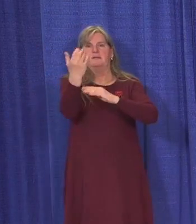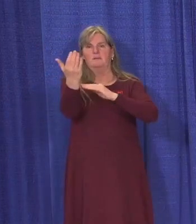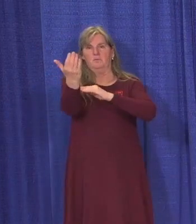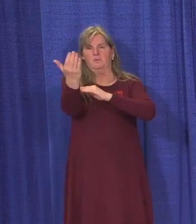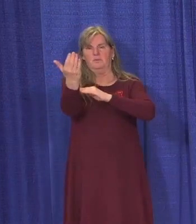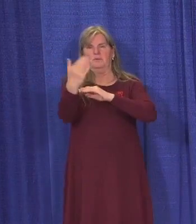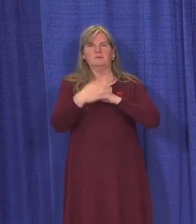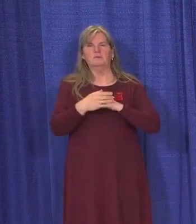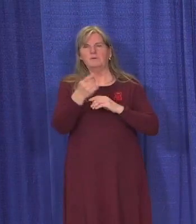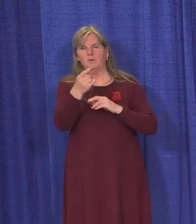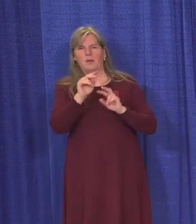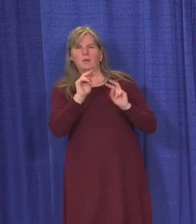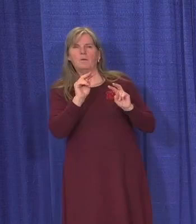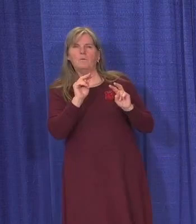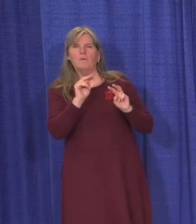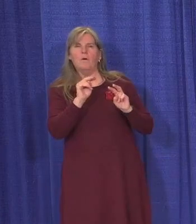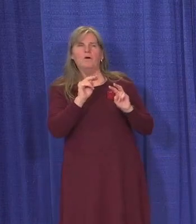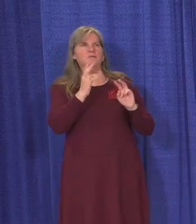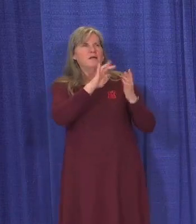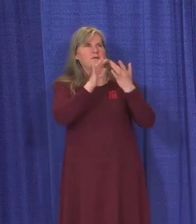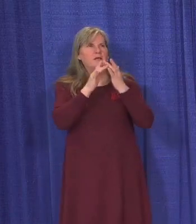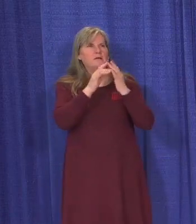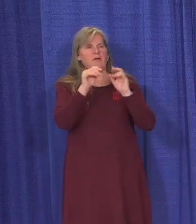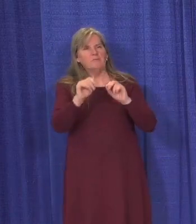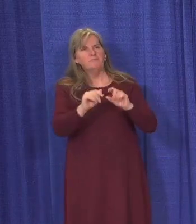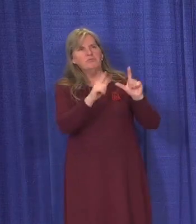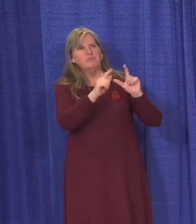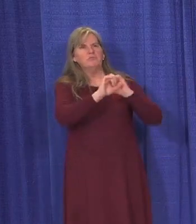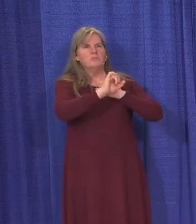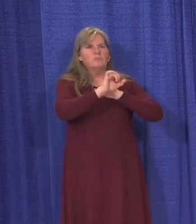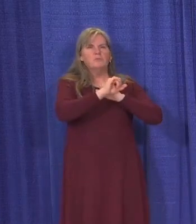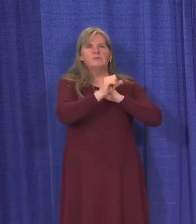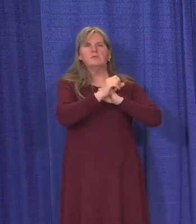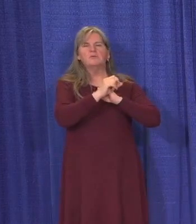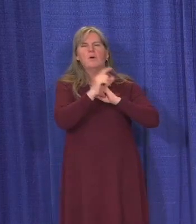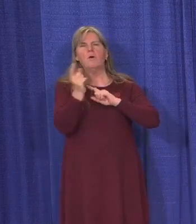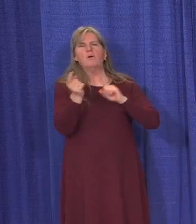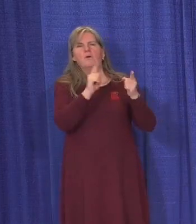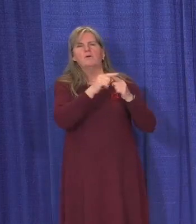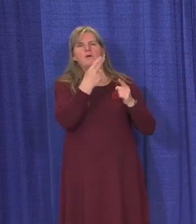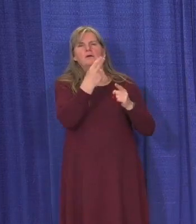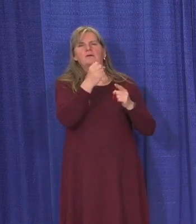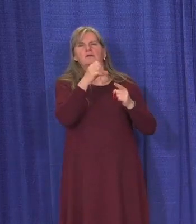YUKON.ca. You can also ask alive question